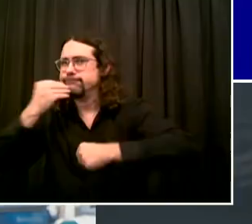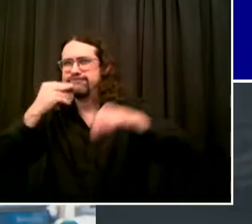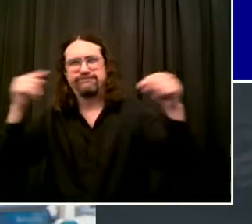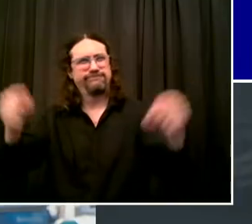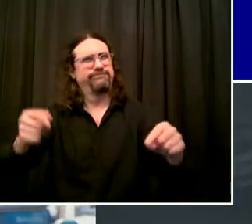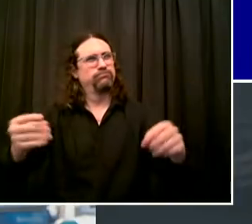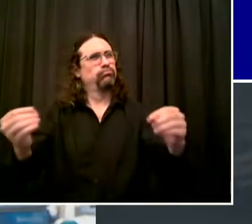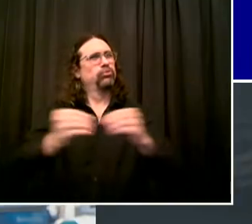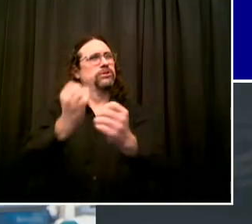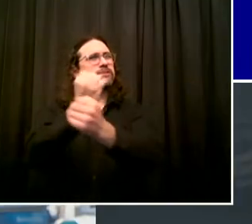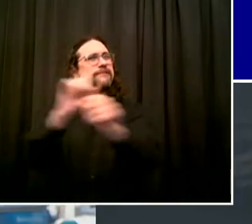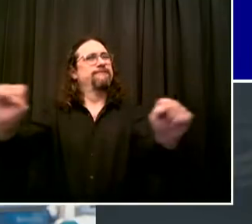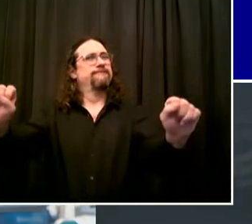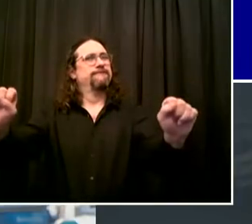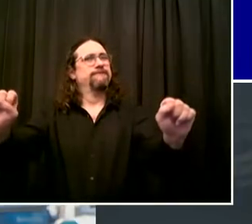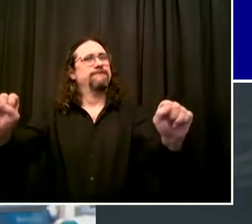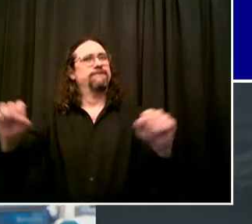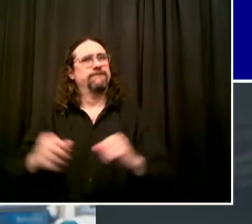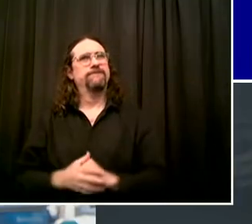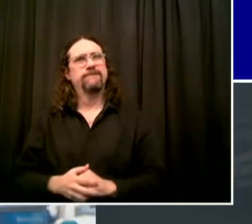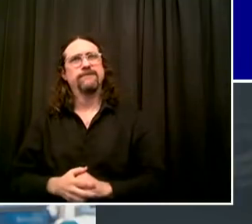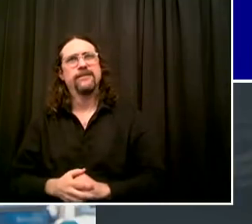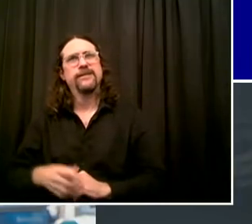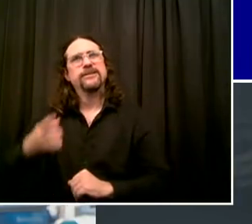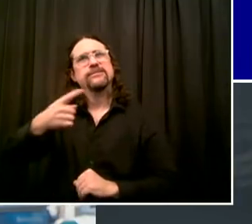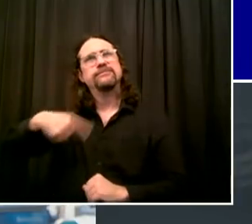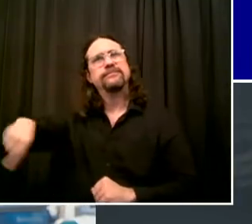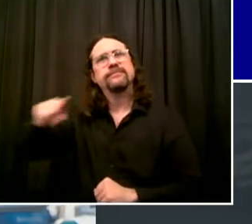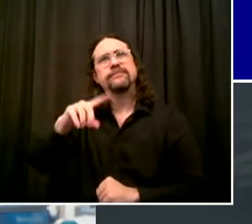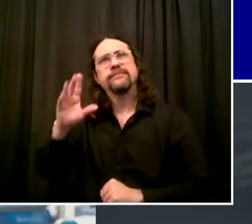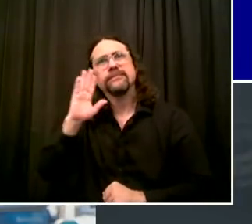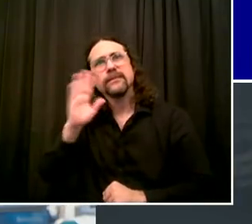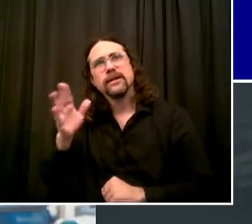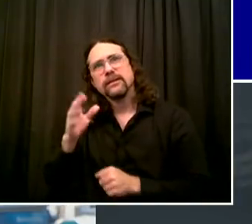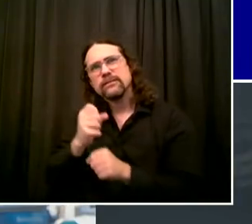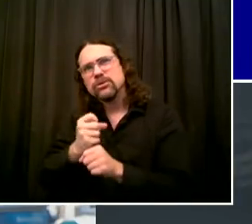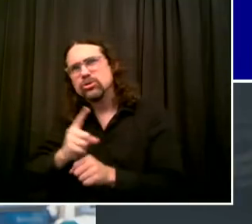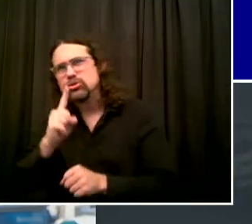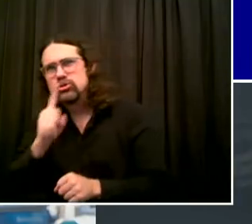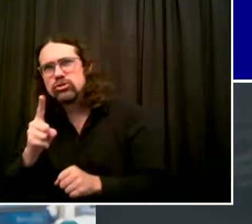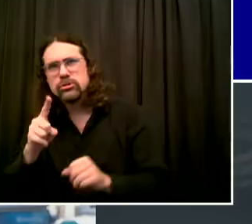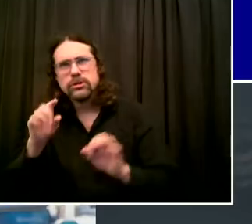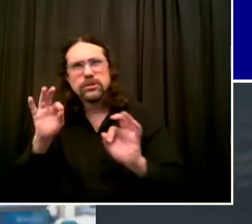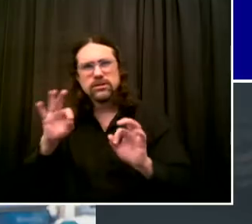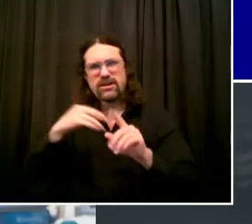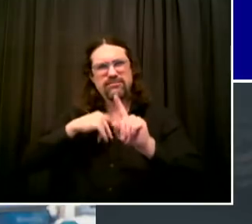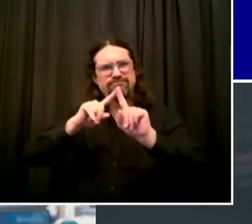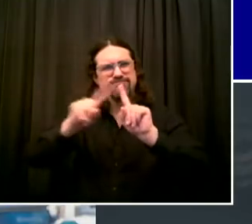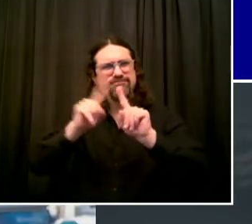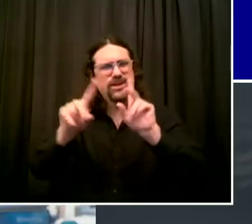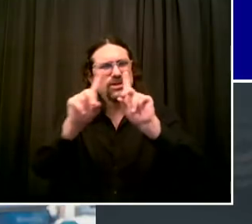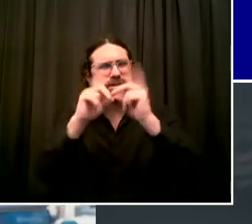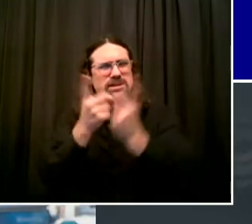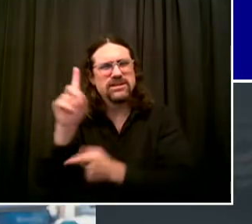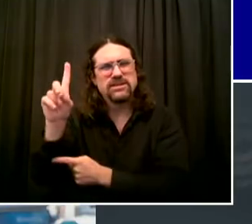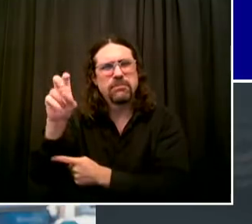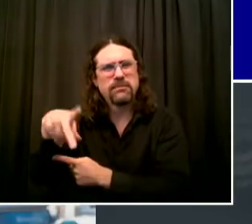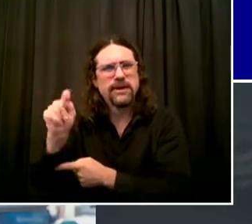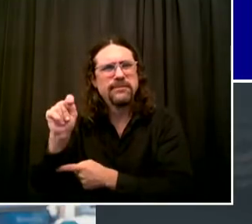WE IWLL HAVE A HUGE OUTREACH EFFORT OVER THE NEXT FEW DAYS WITH SMALL BUSINESSES D AN THAT DEPARTMENT